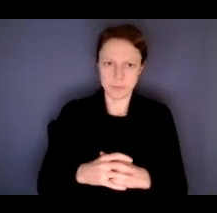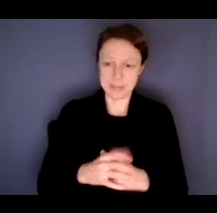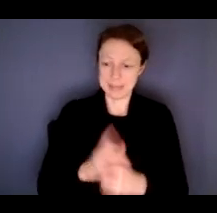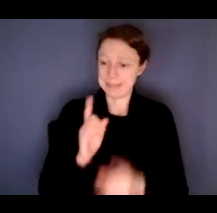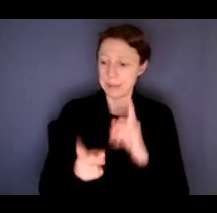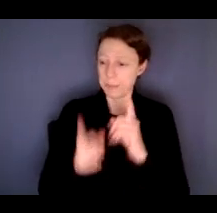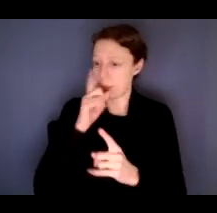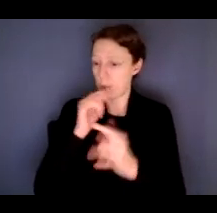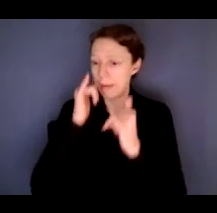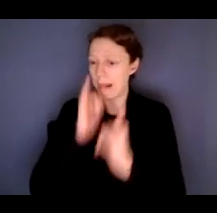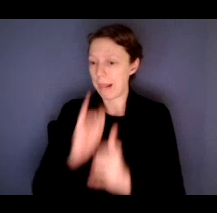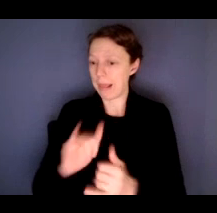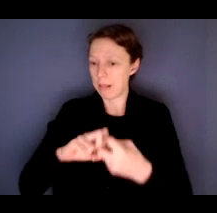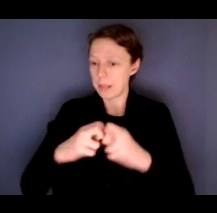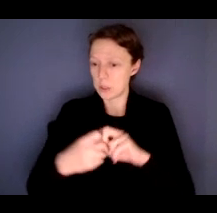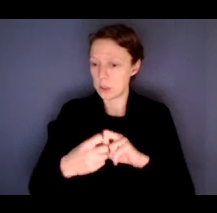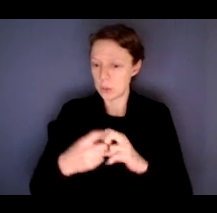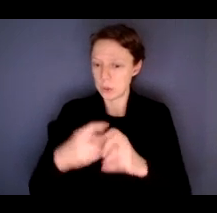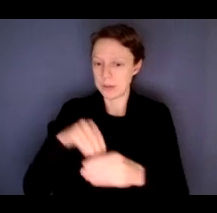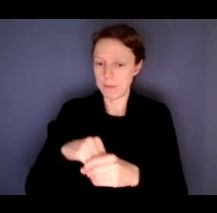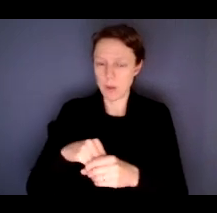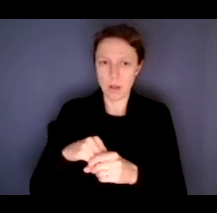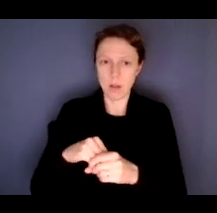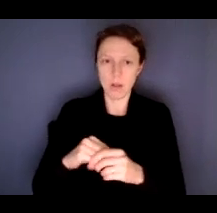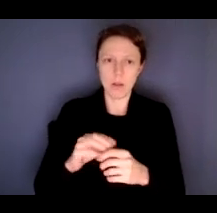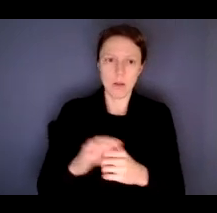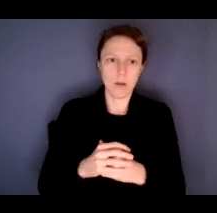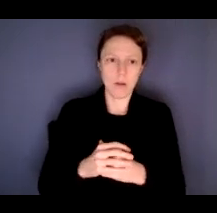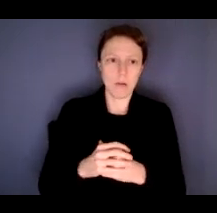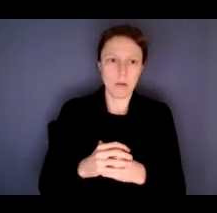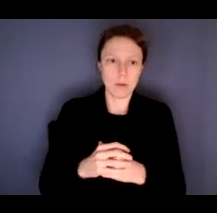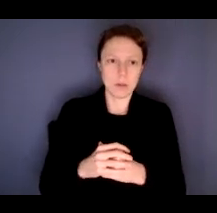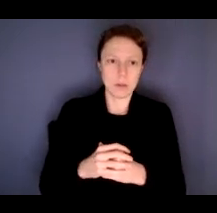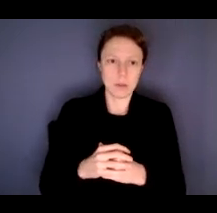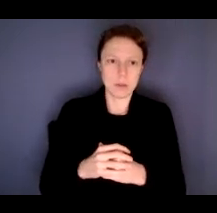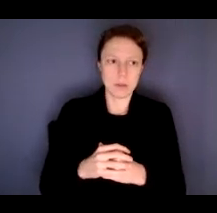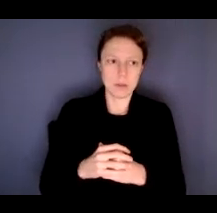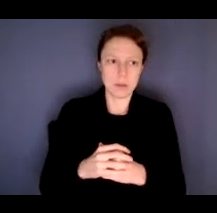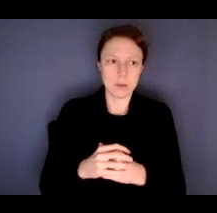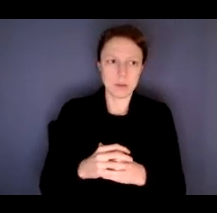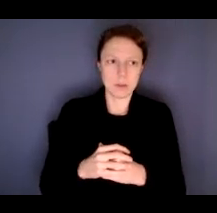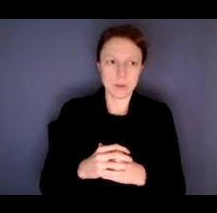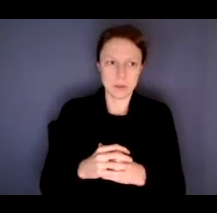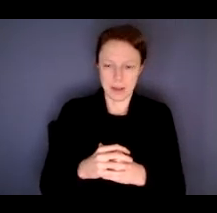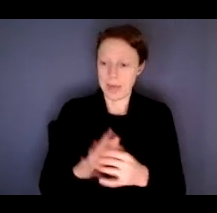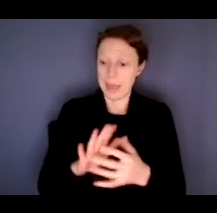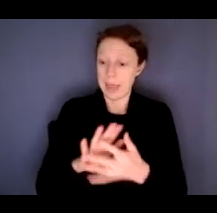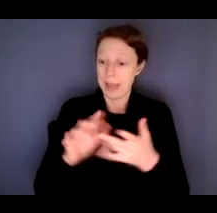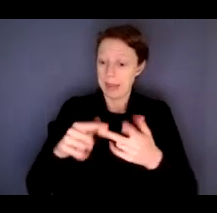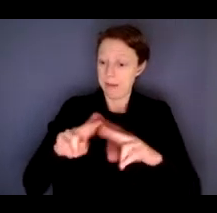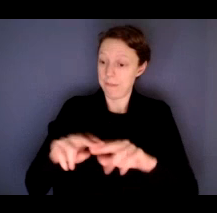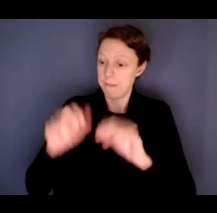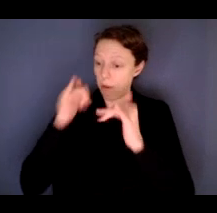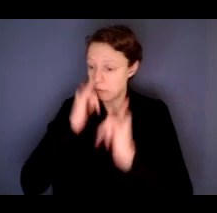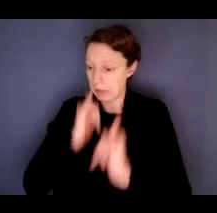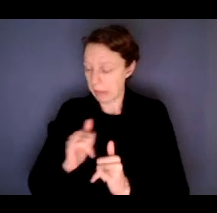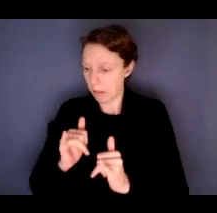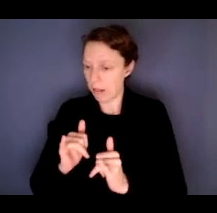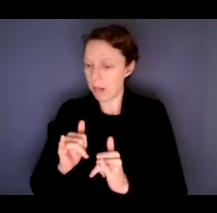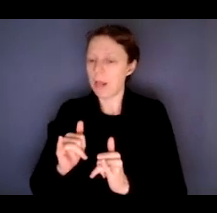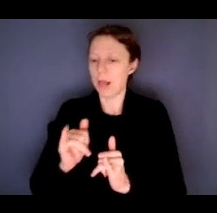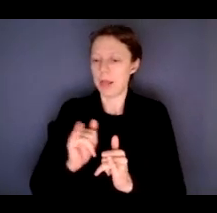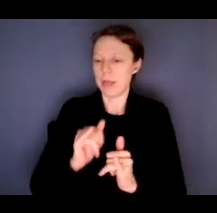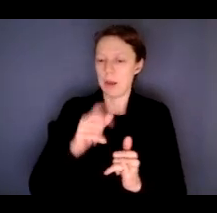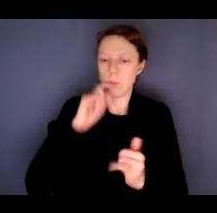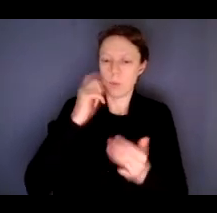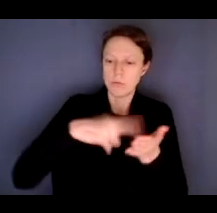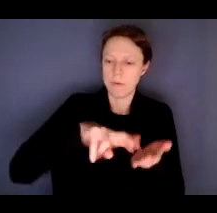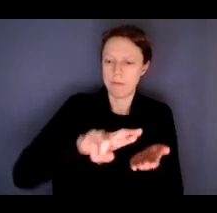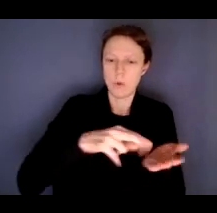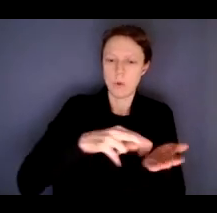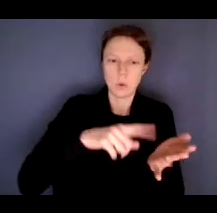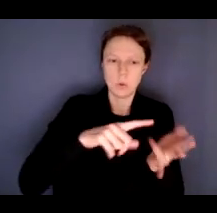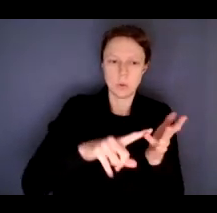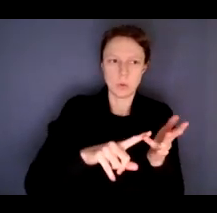it could be a child protection proceedings in which case...legal service investigation team.